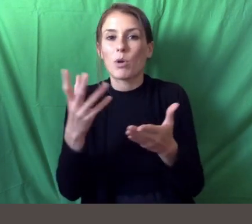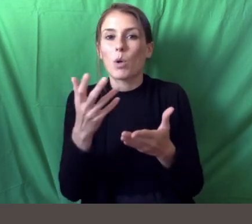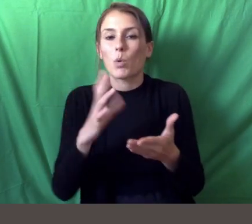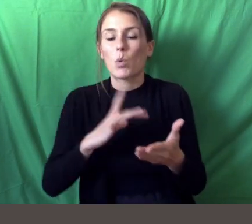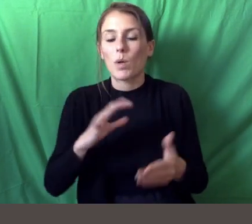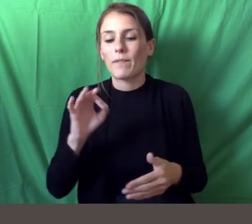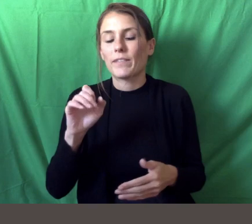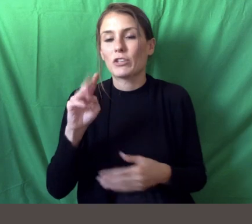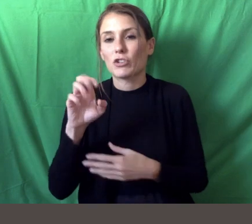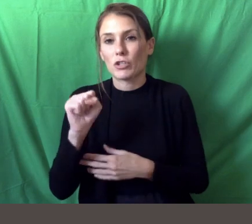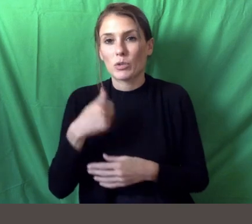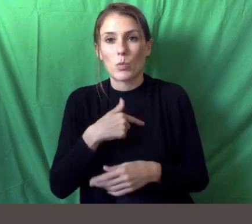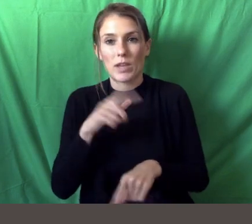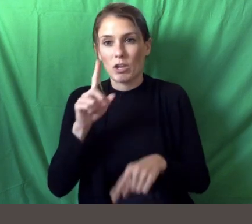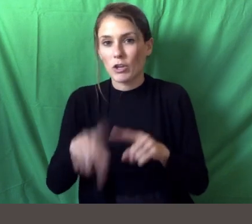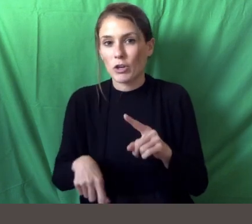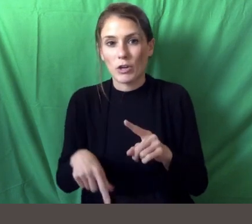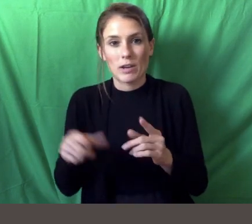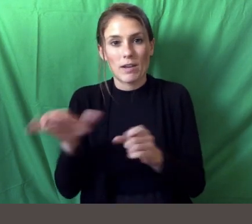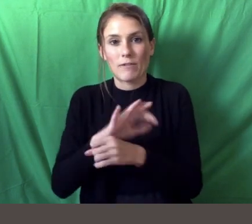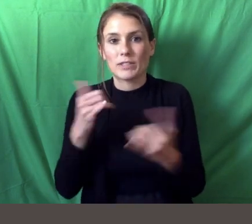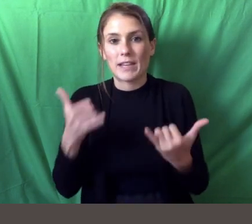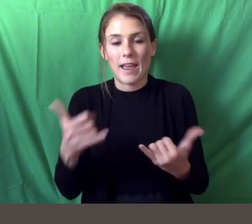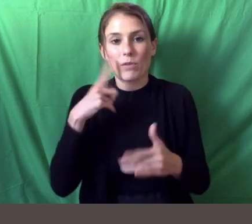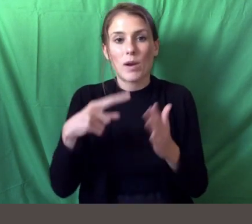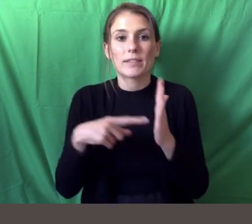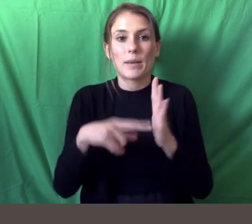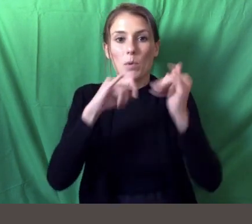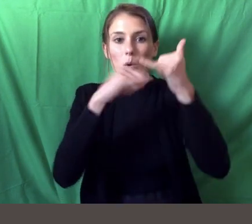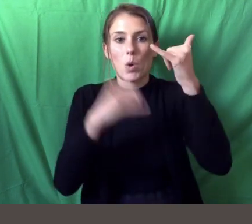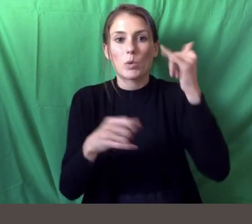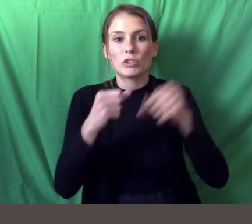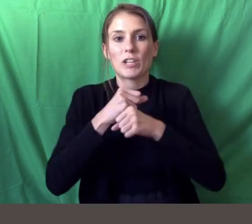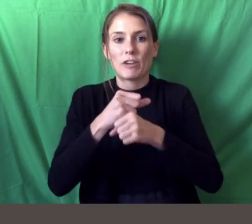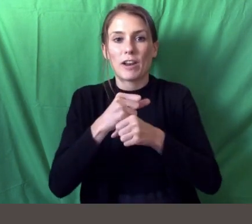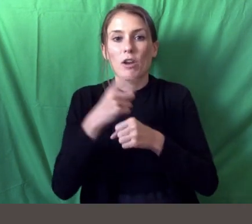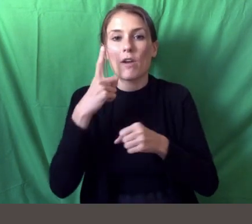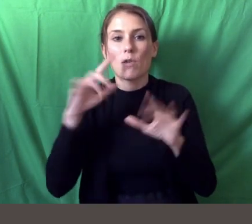For example, you can use the code generator to record scripts rather than coding everything yourself.